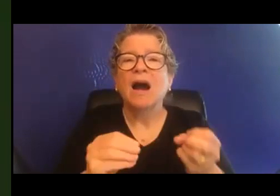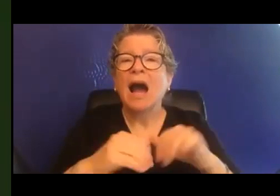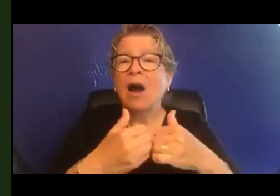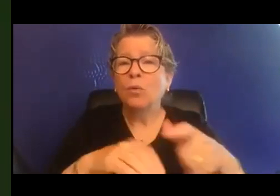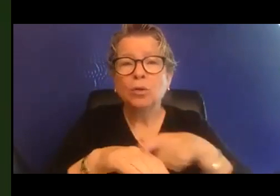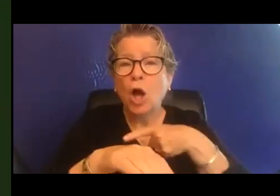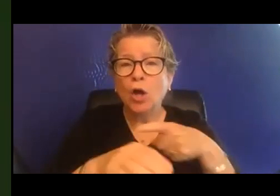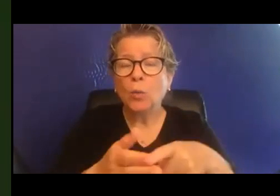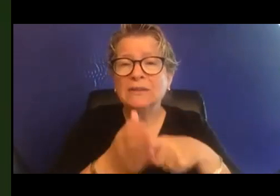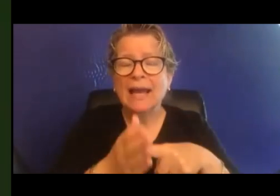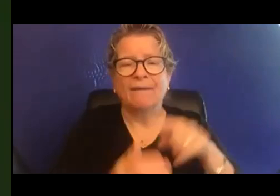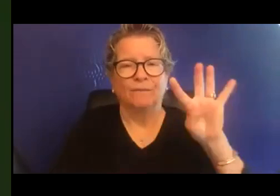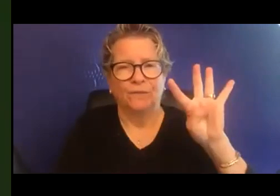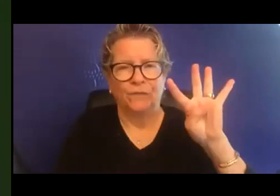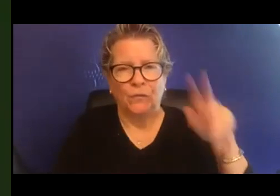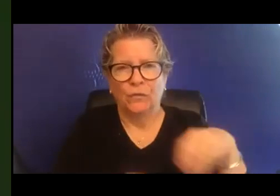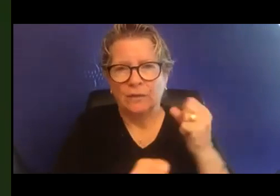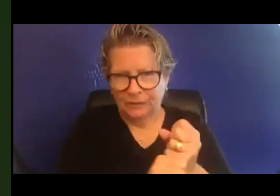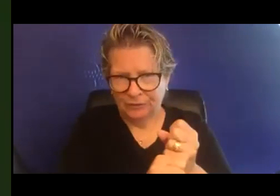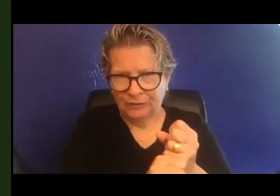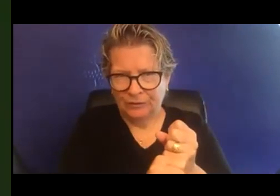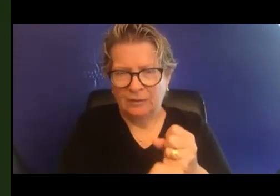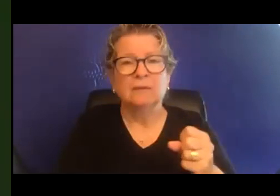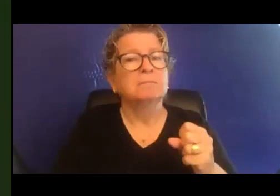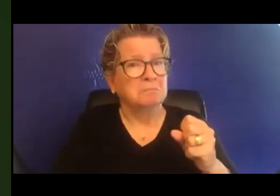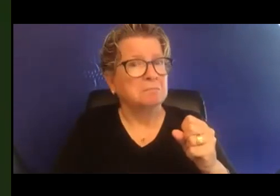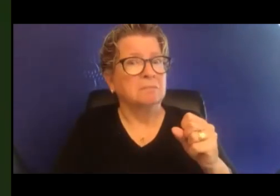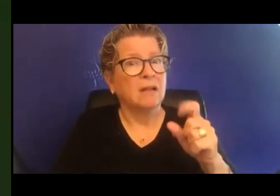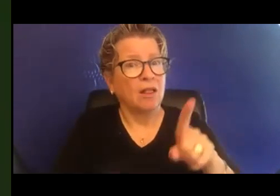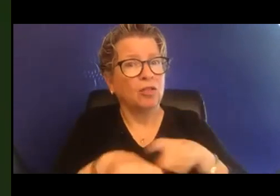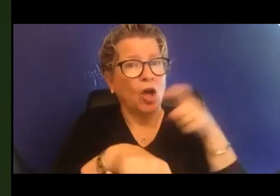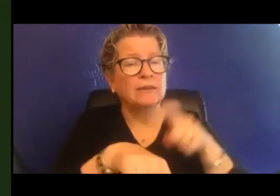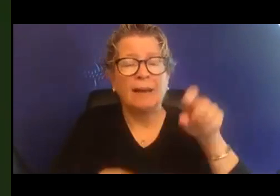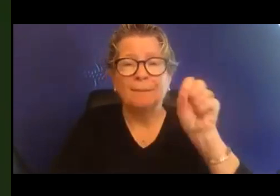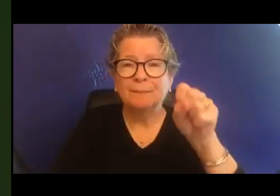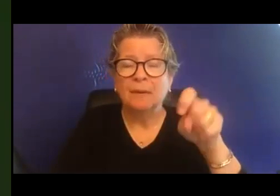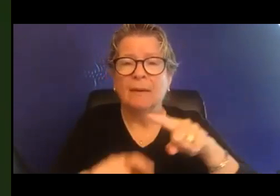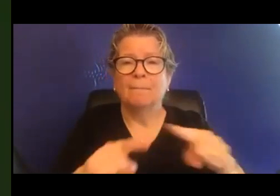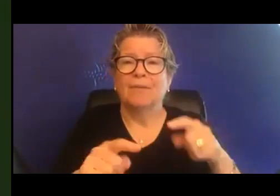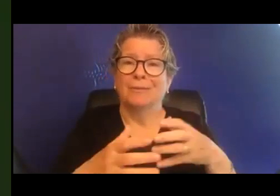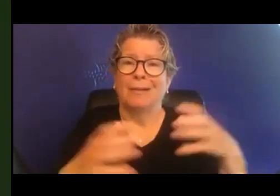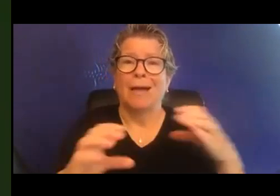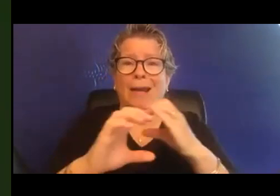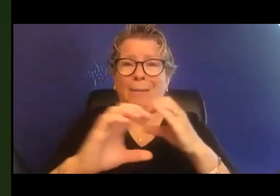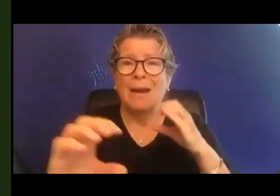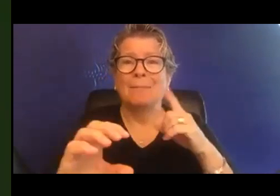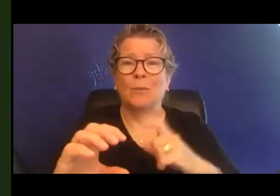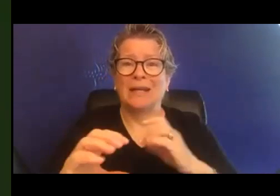duration is four years, and that's a long time. But we have a lot of pipeline to put in.